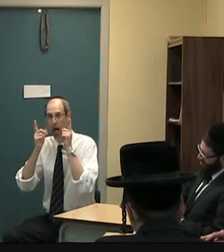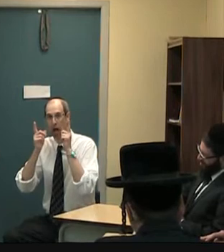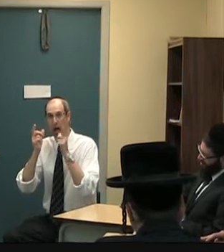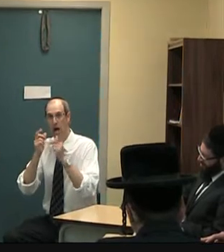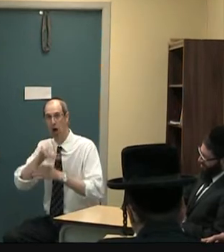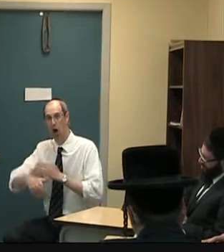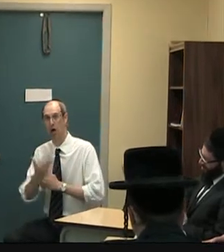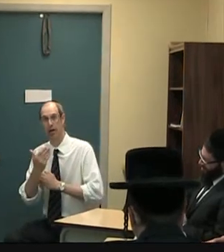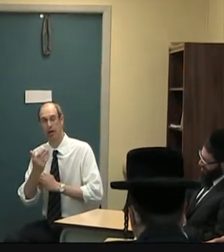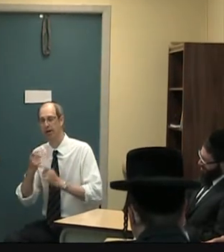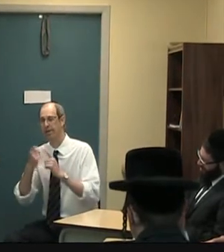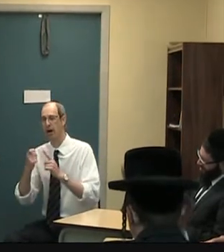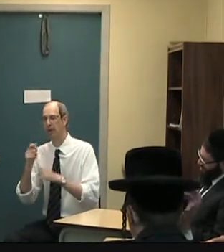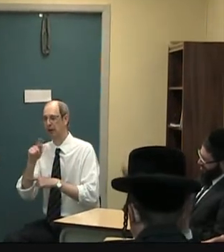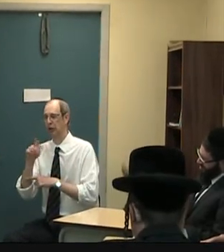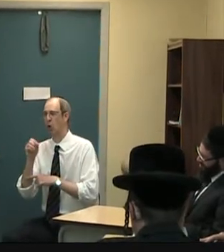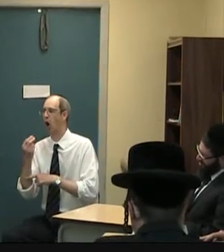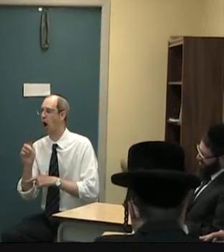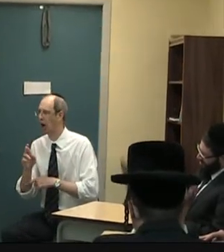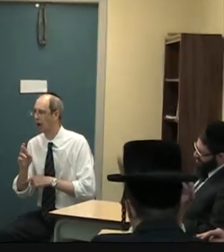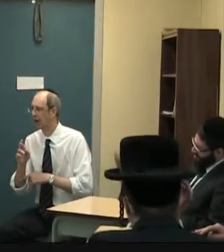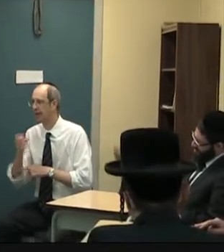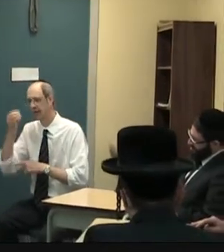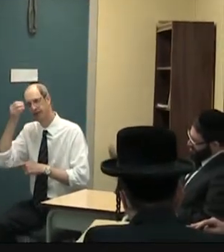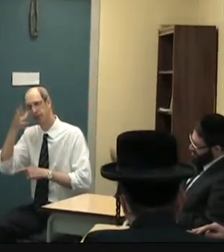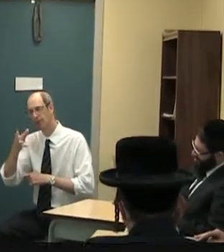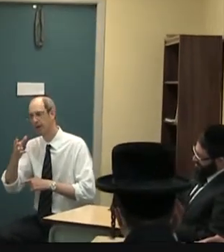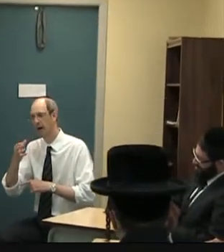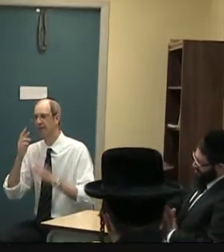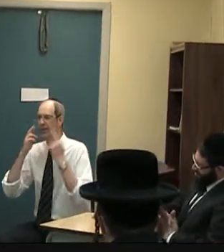So it goes back to us are you desire goes ahead and tells you that i see the pretty shiner the